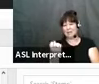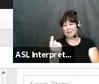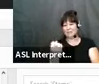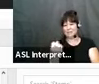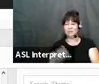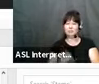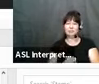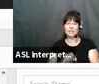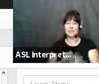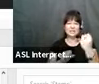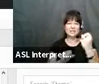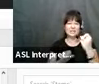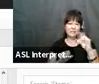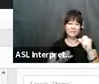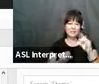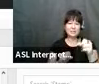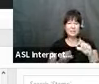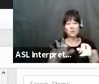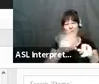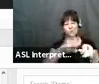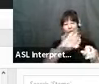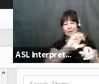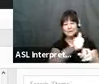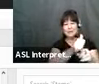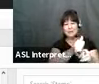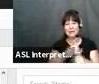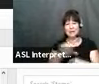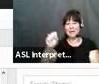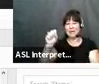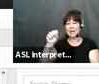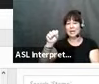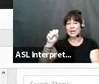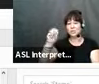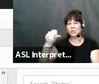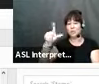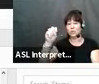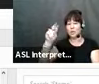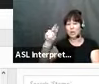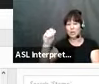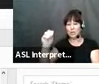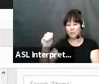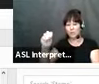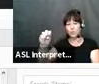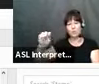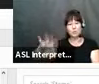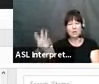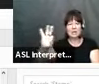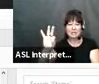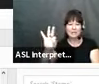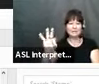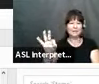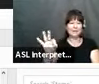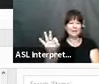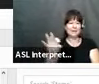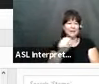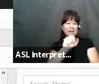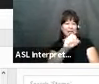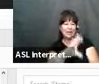around 10, Solano nine, Santa Clara and San Mateo around eight point six. Napa six point five and Marin five point